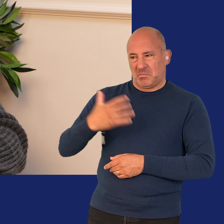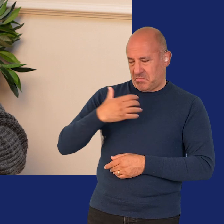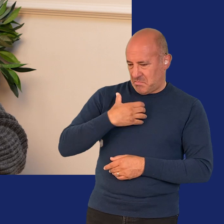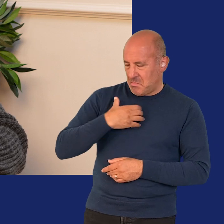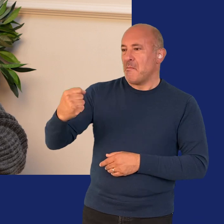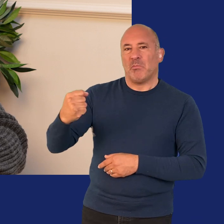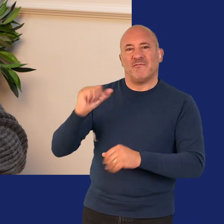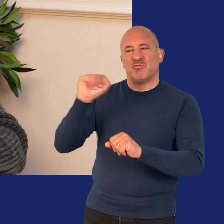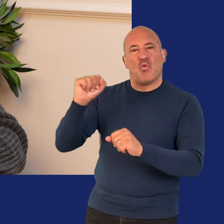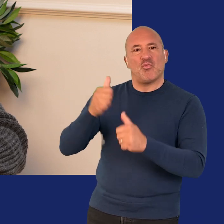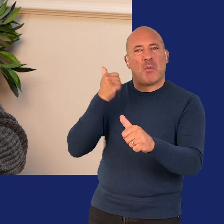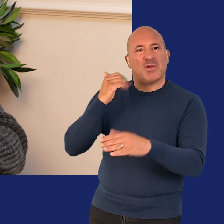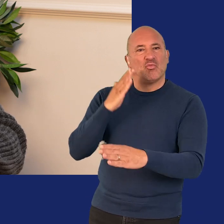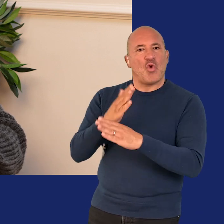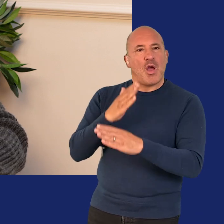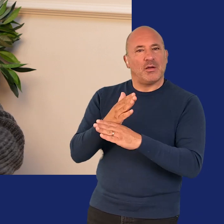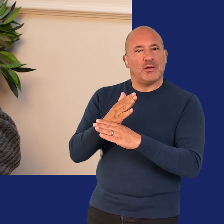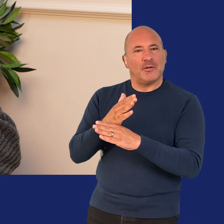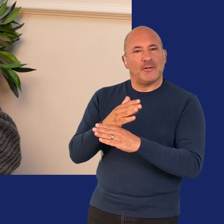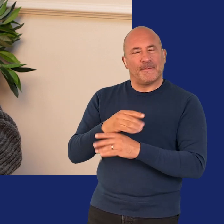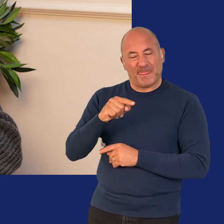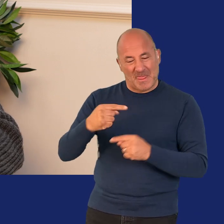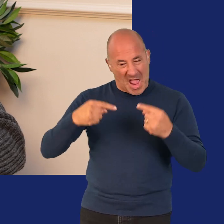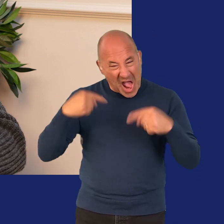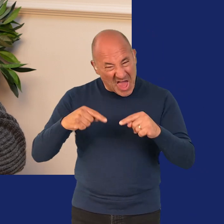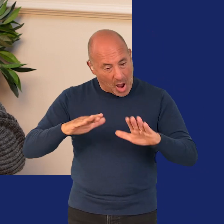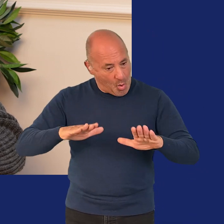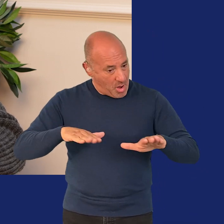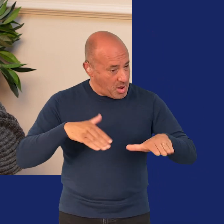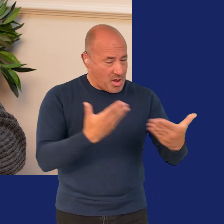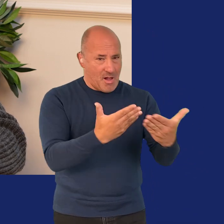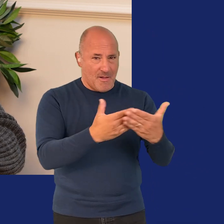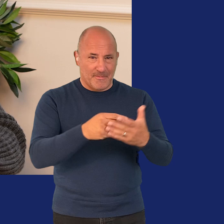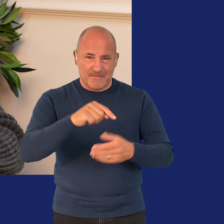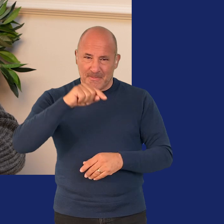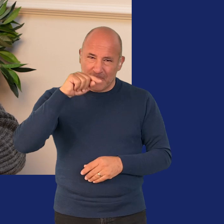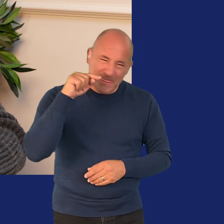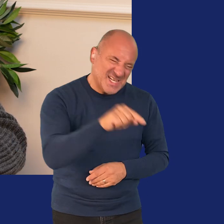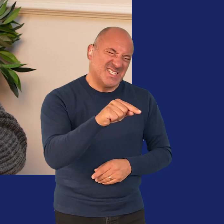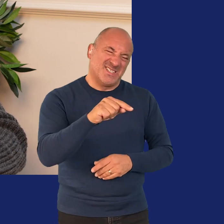where from talking to candidates. It is just